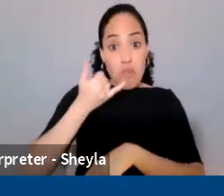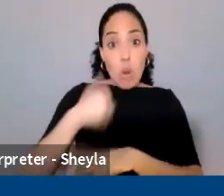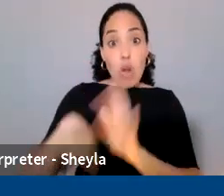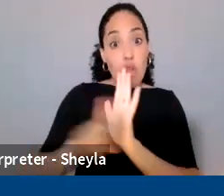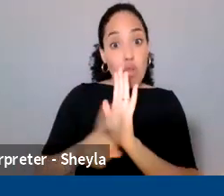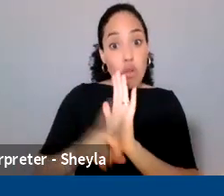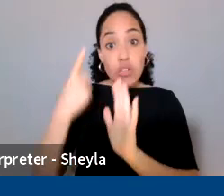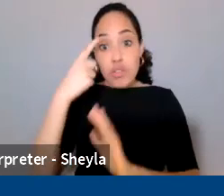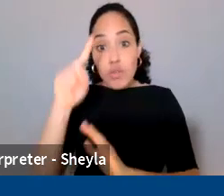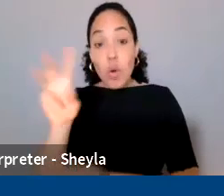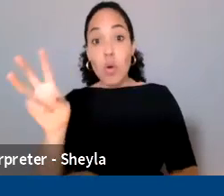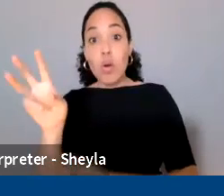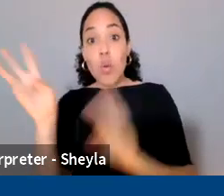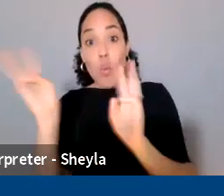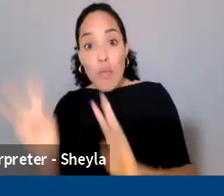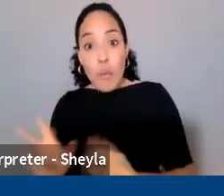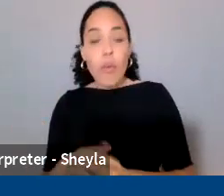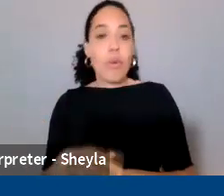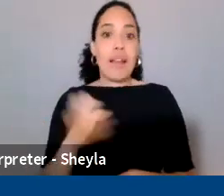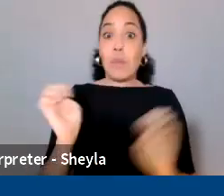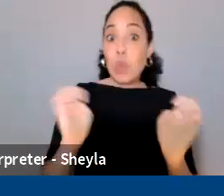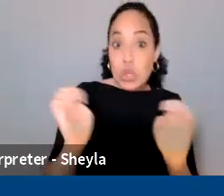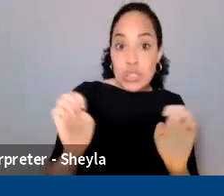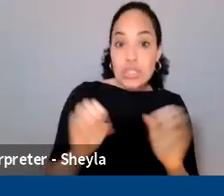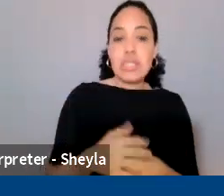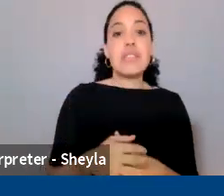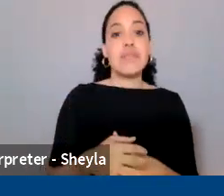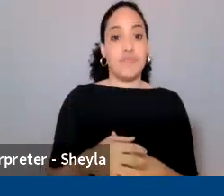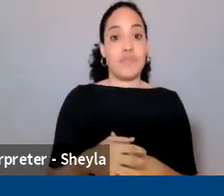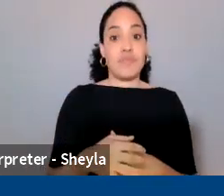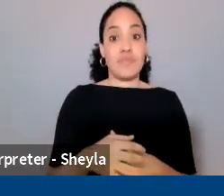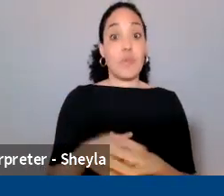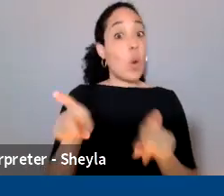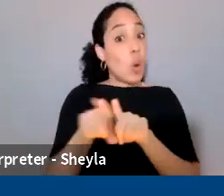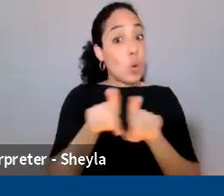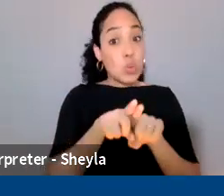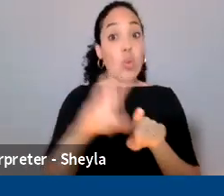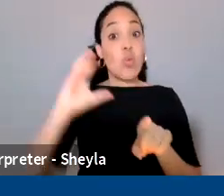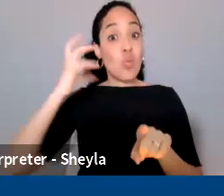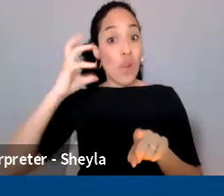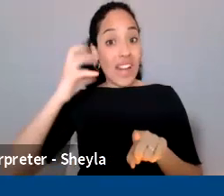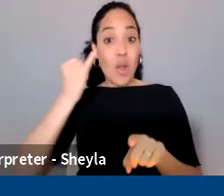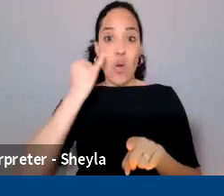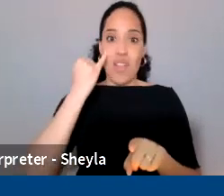NOAA radio for the weather alerts if your cell towers go down or your electricity runs out